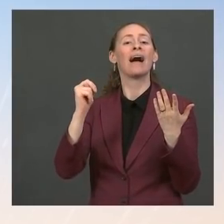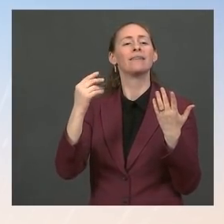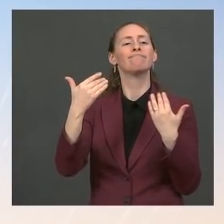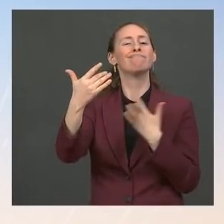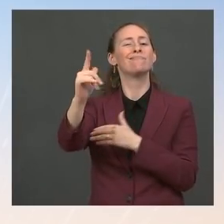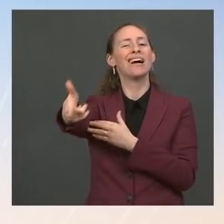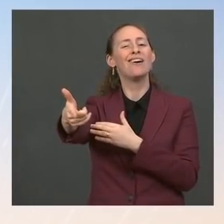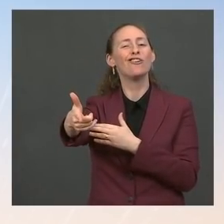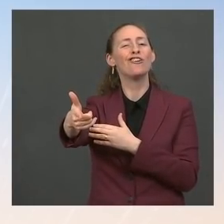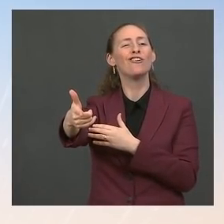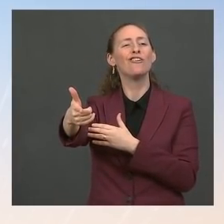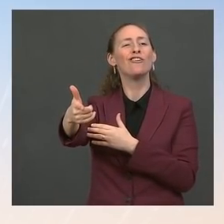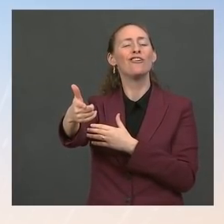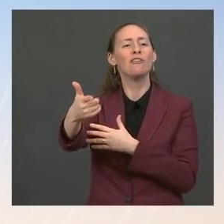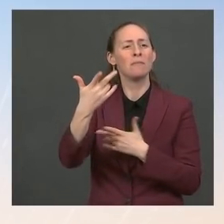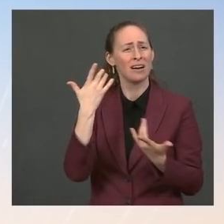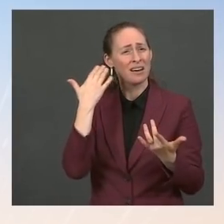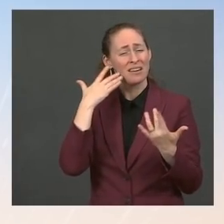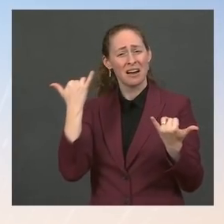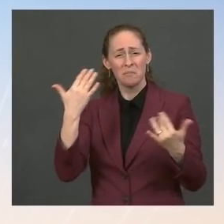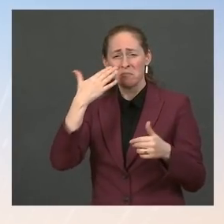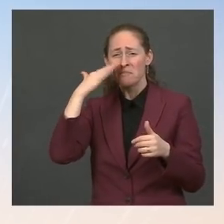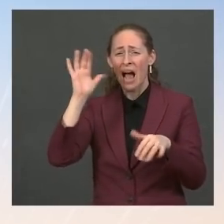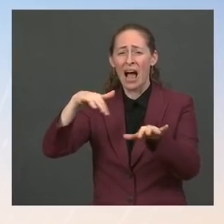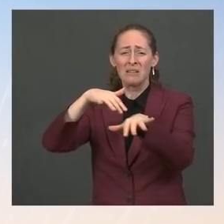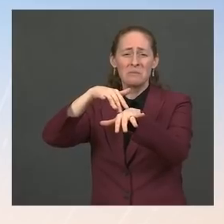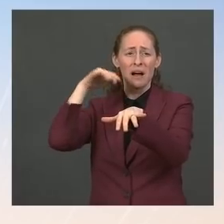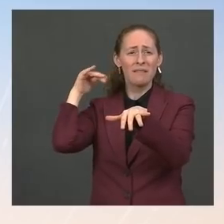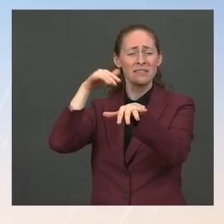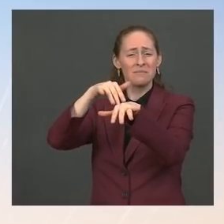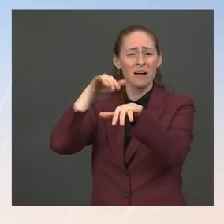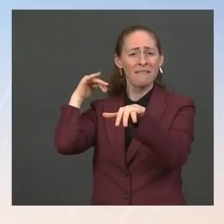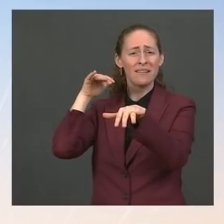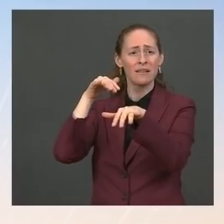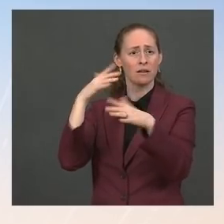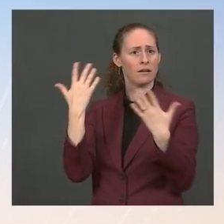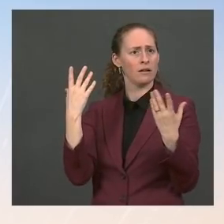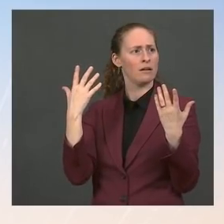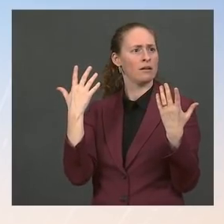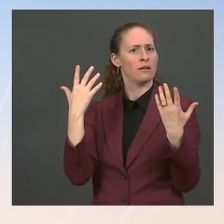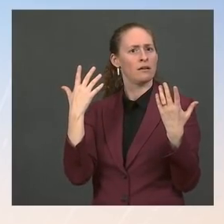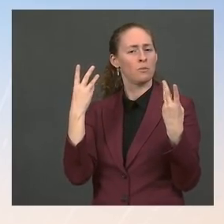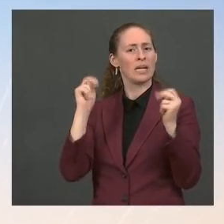And in the meantime, is there anything more the administration can do ahead of the holiday season?